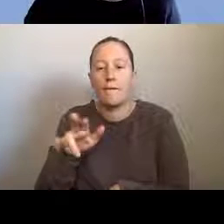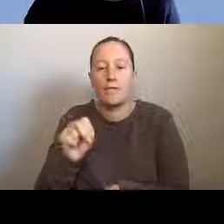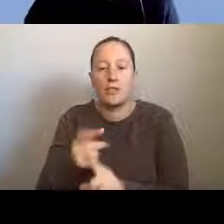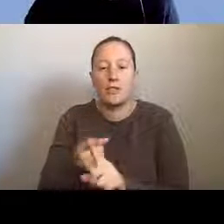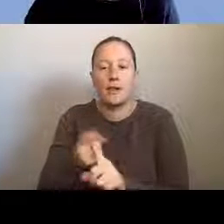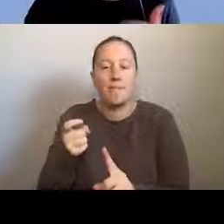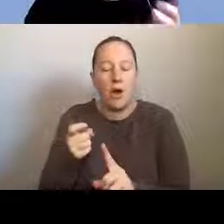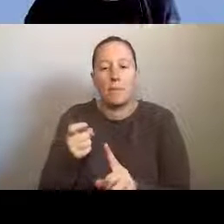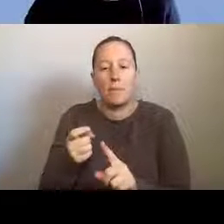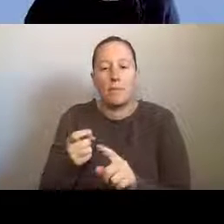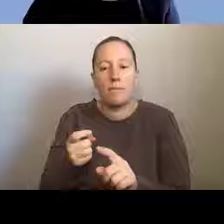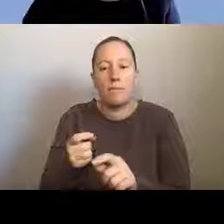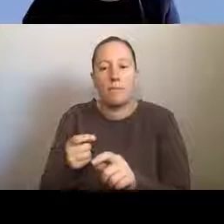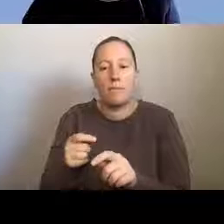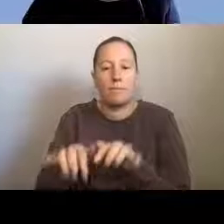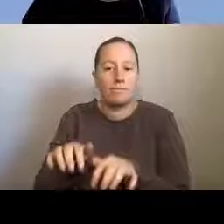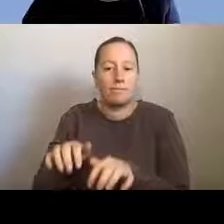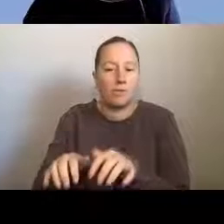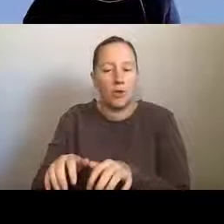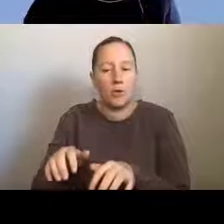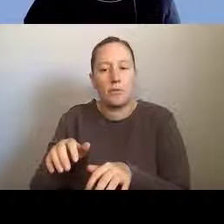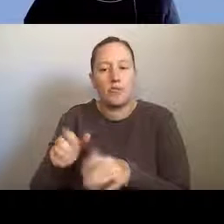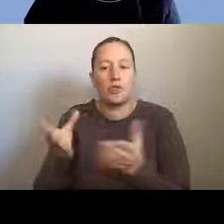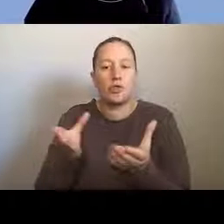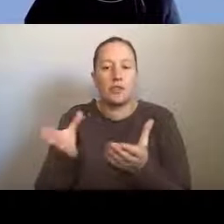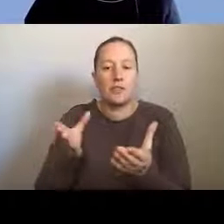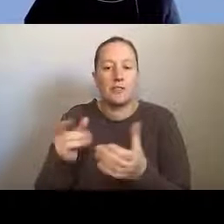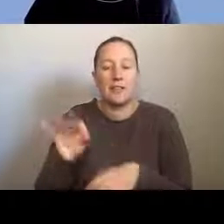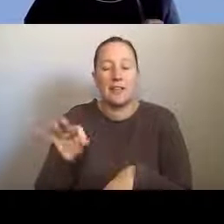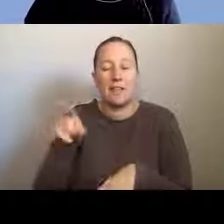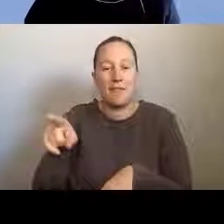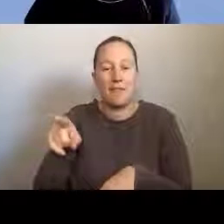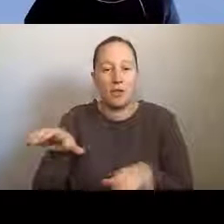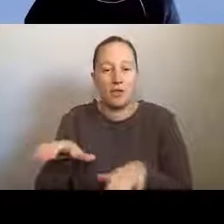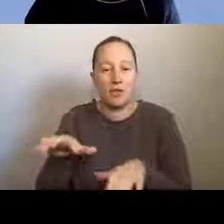including those where the transcription is performed by artificial intelligence